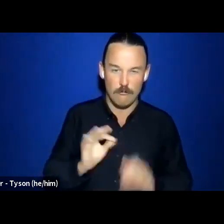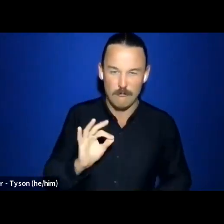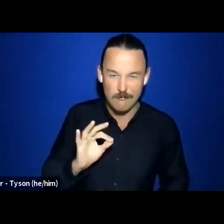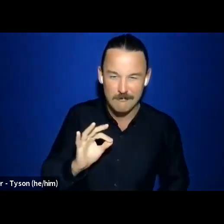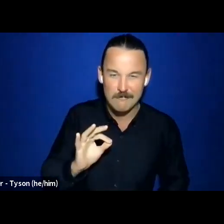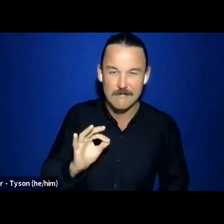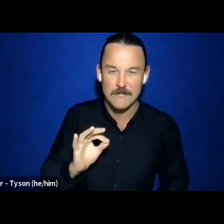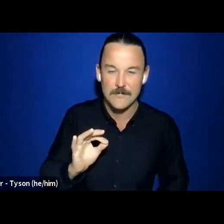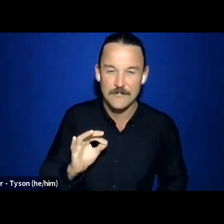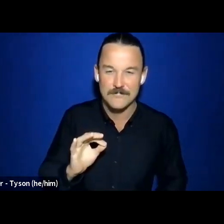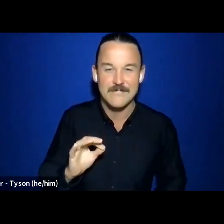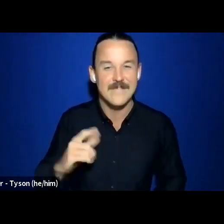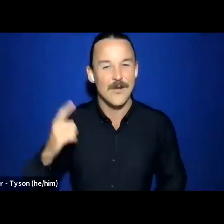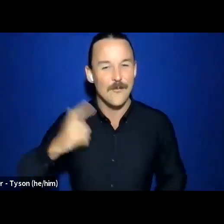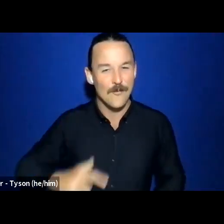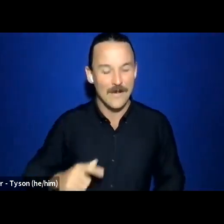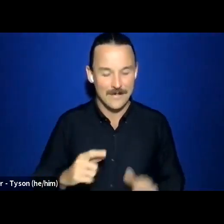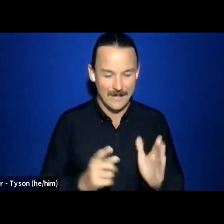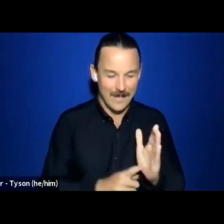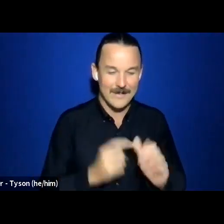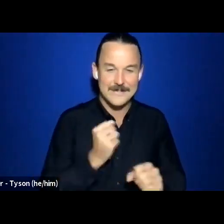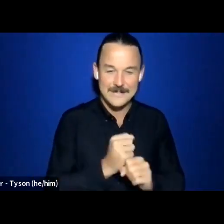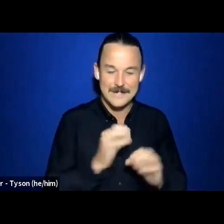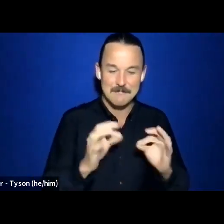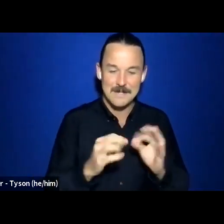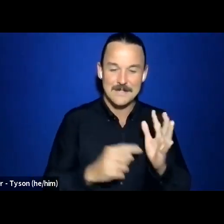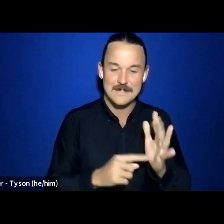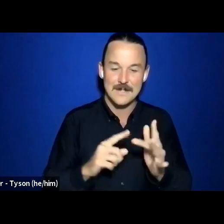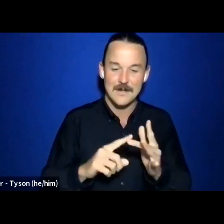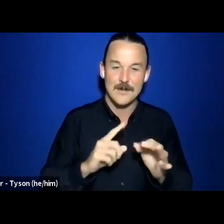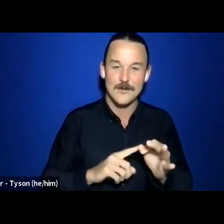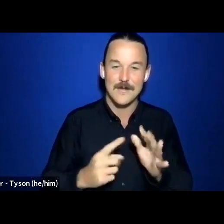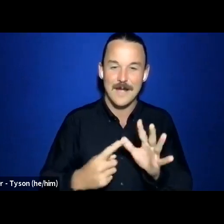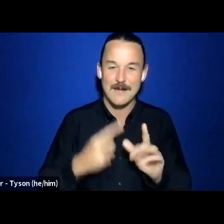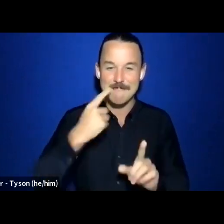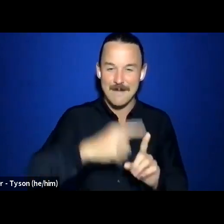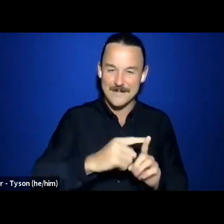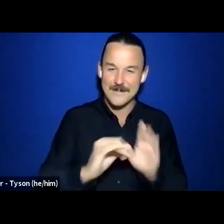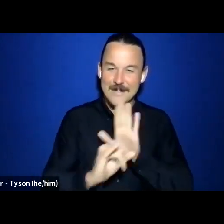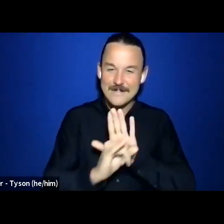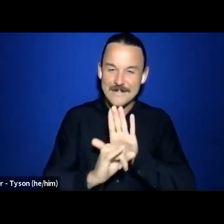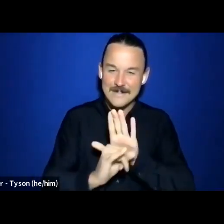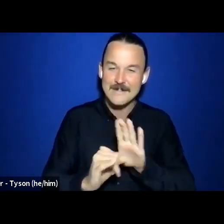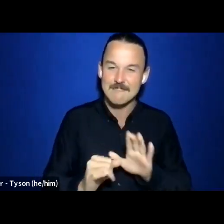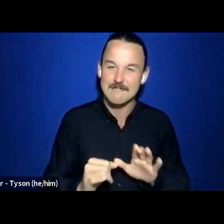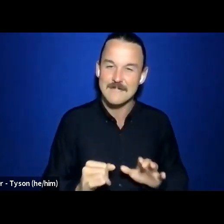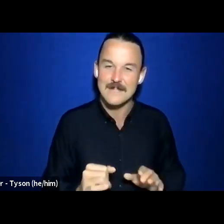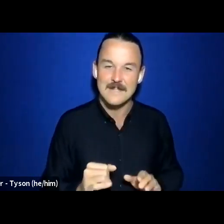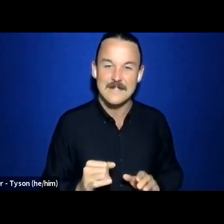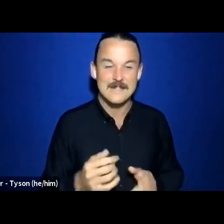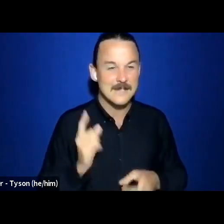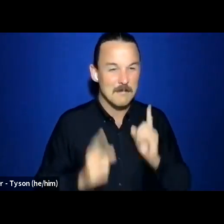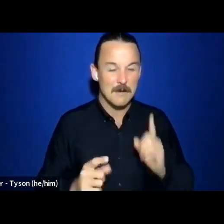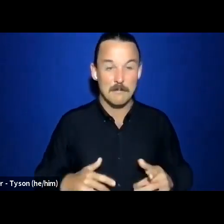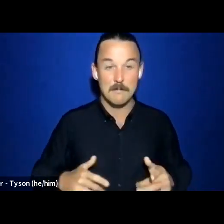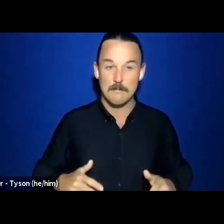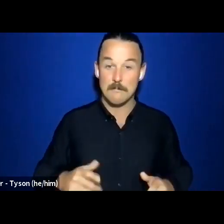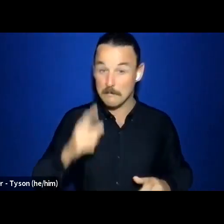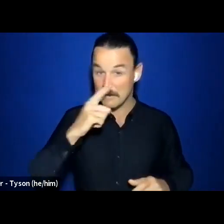And that's the same whether we're talking about their LGBT. GBT Q plus Identity or GBT Q plus Identity, or some other aspect of themselves that they. are the otherwise feel the need to dinner